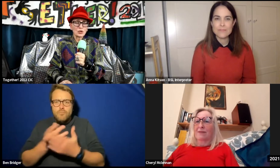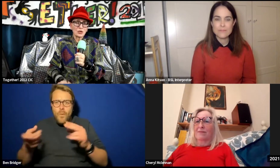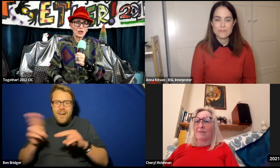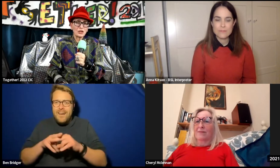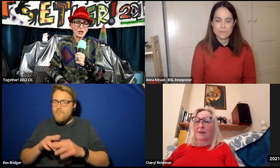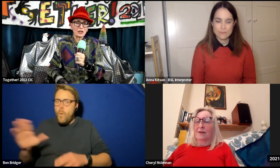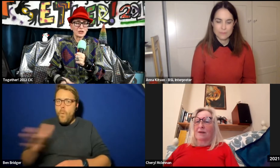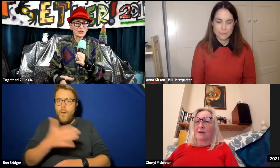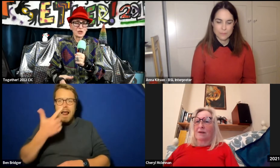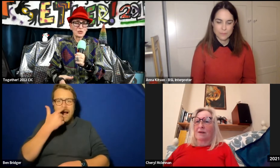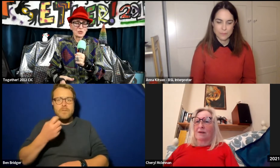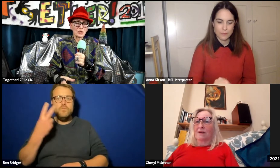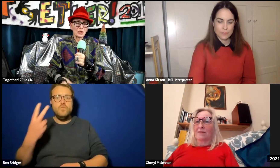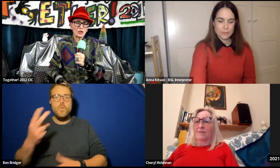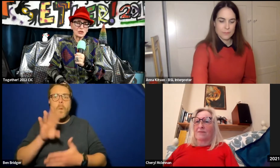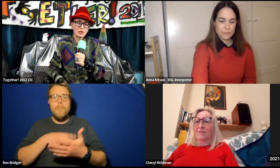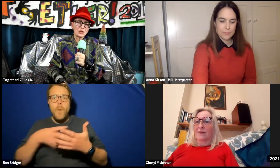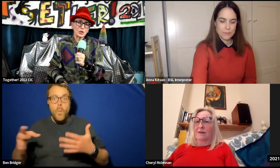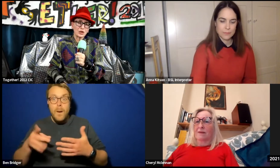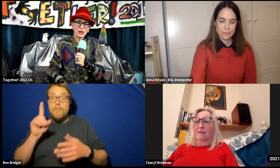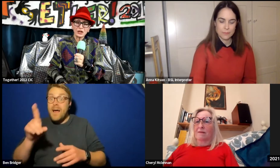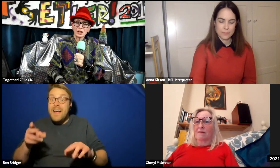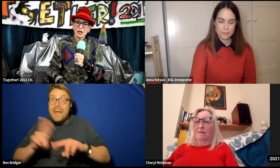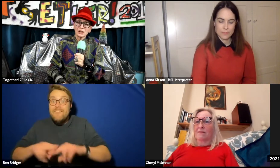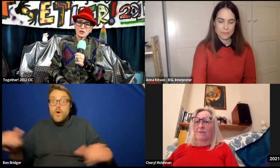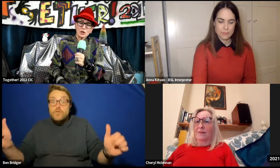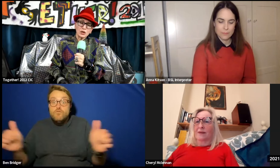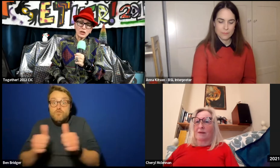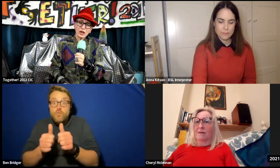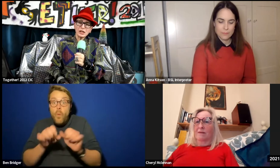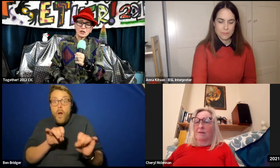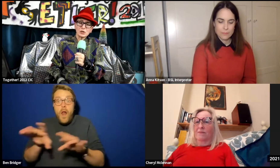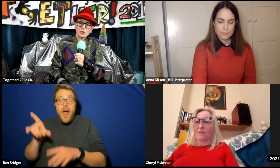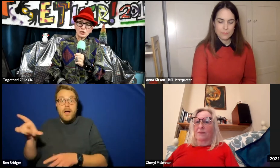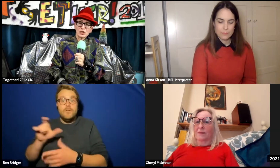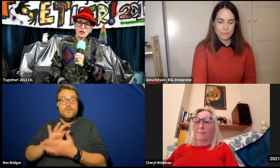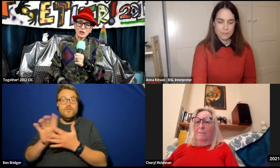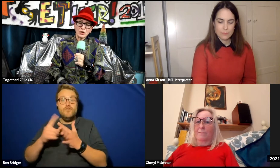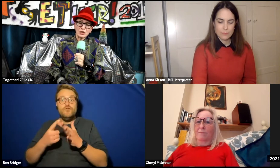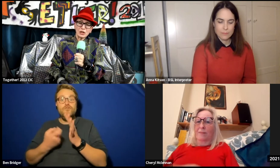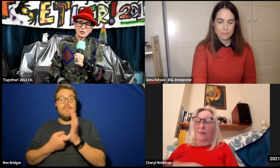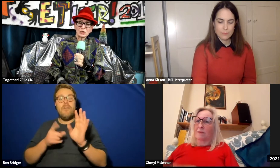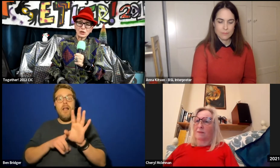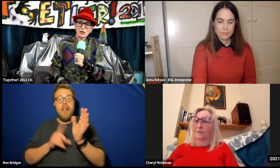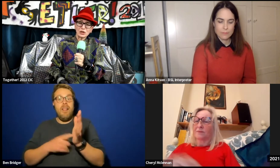short, then like Cheryl, then go ahead. So Kate was saying, I loved the line